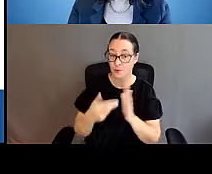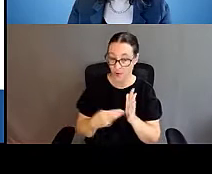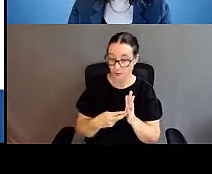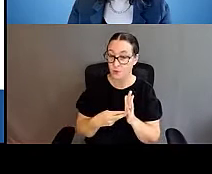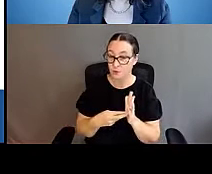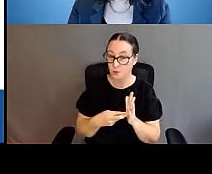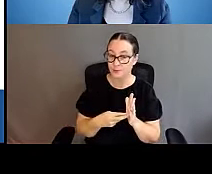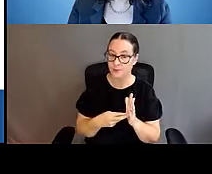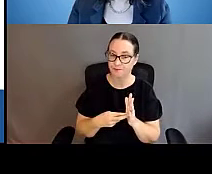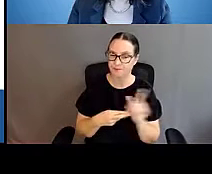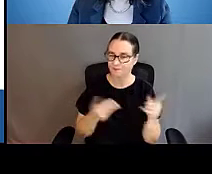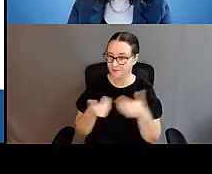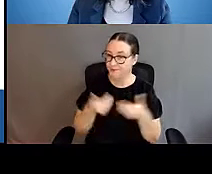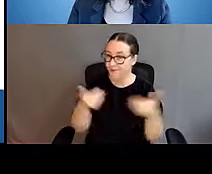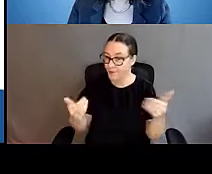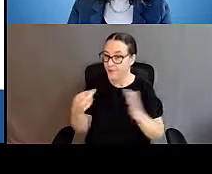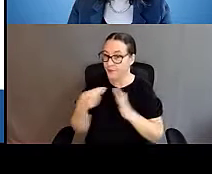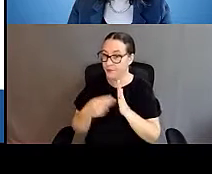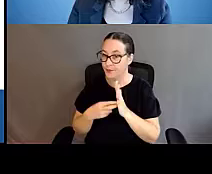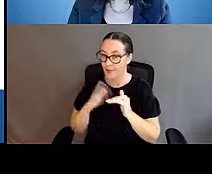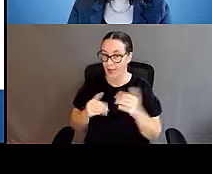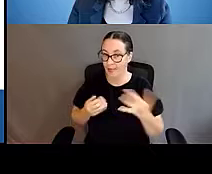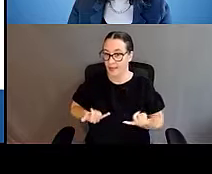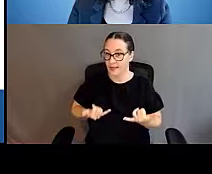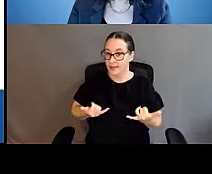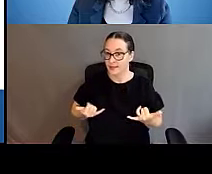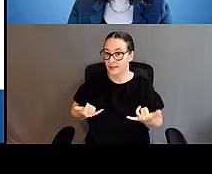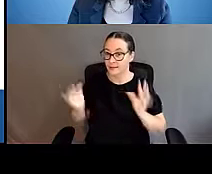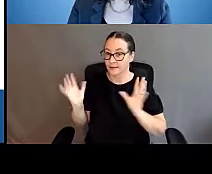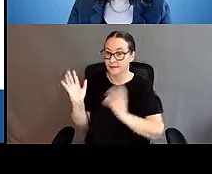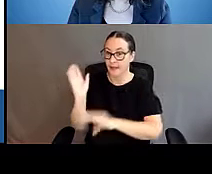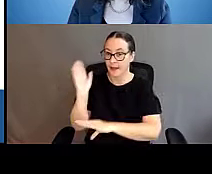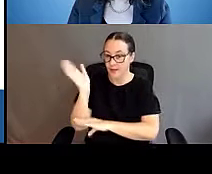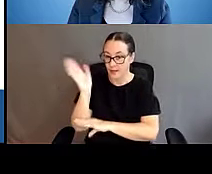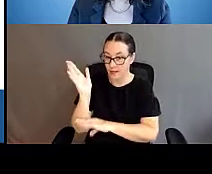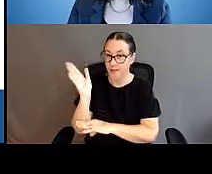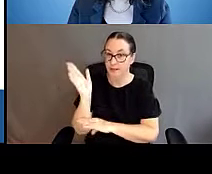It's a separate registration than this event, and we're going to be tackling some follow-on topics here.